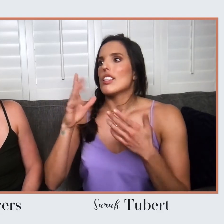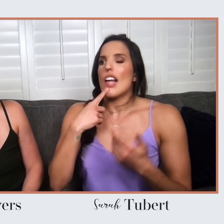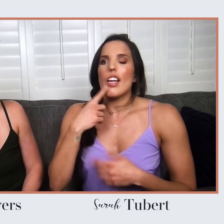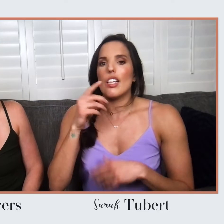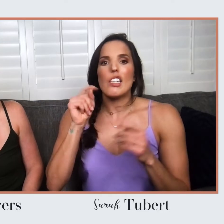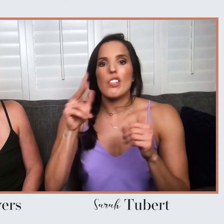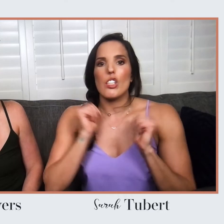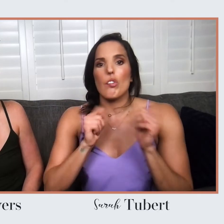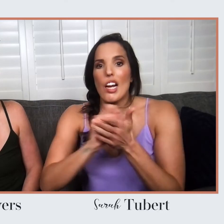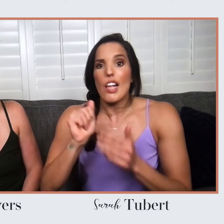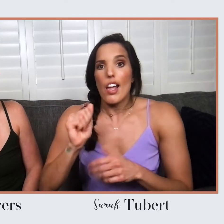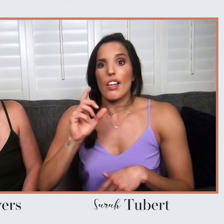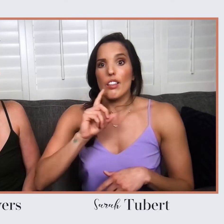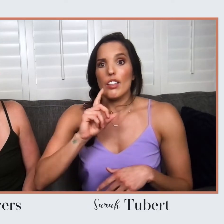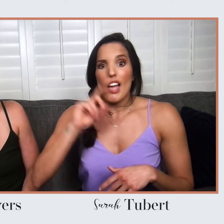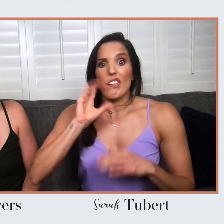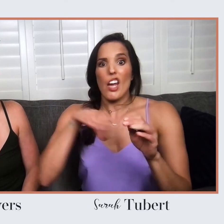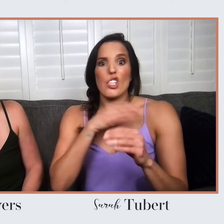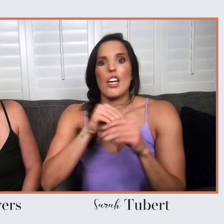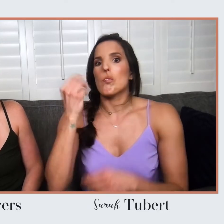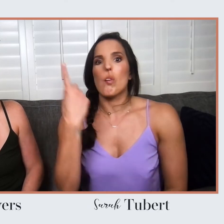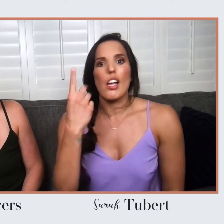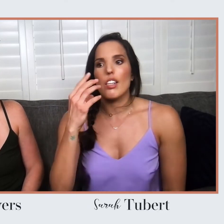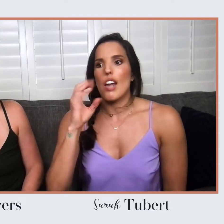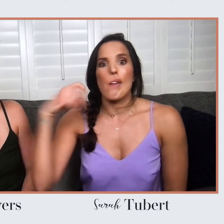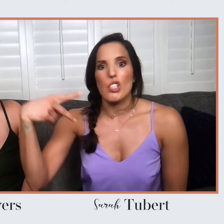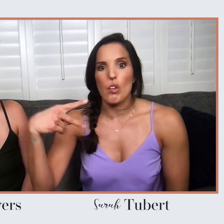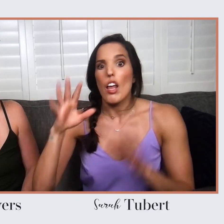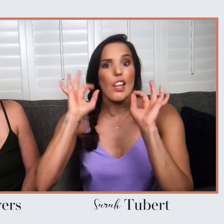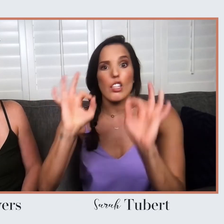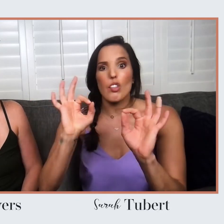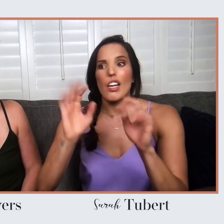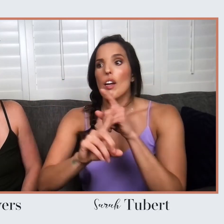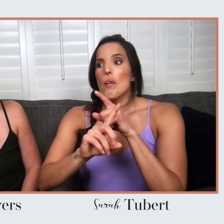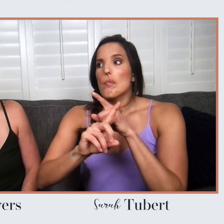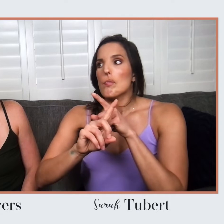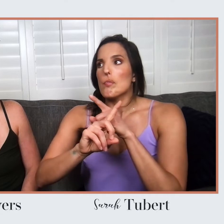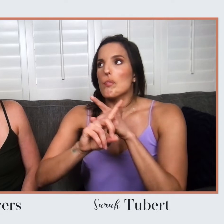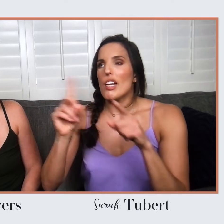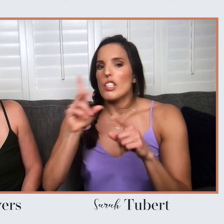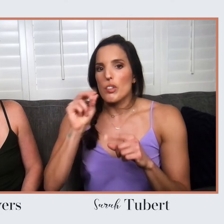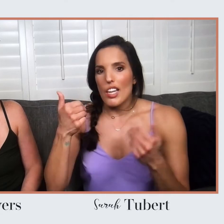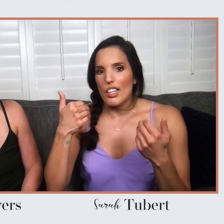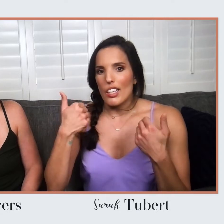if say a TV show writes a deaf character in one episode, that's great but do they have